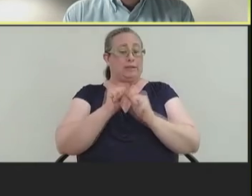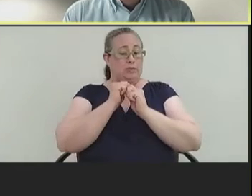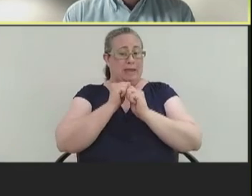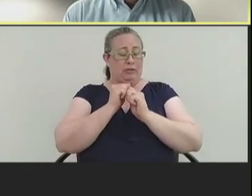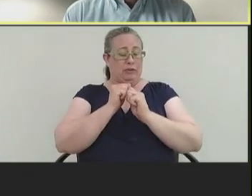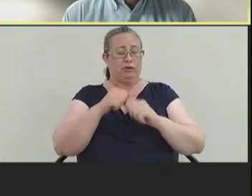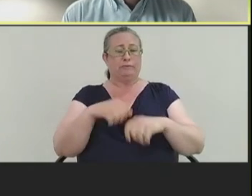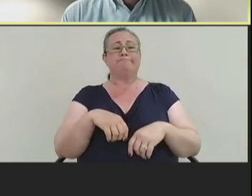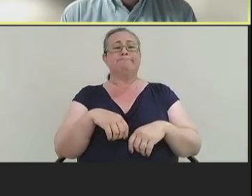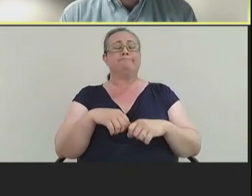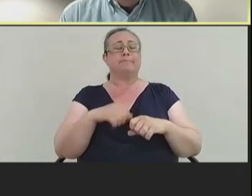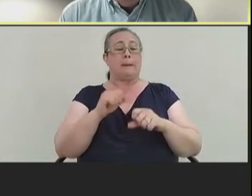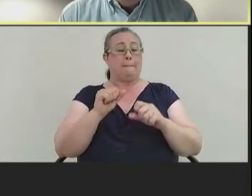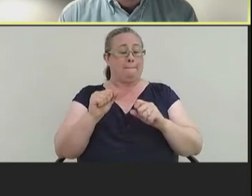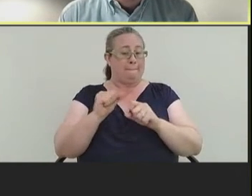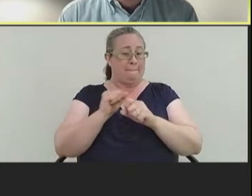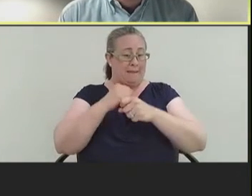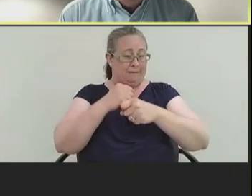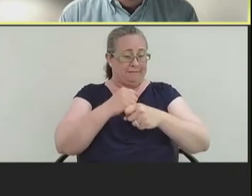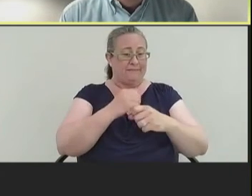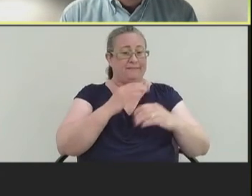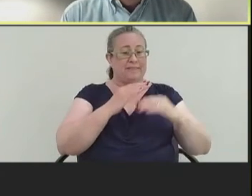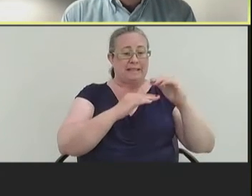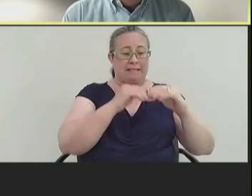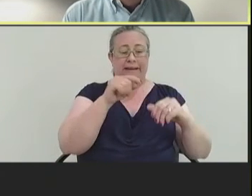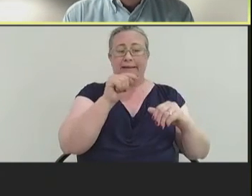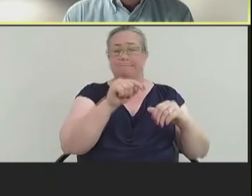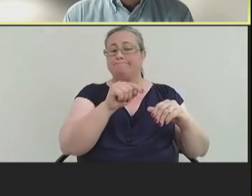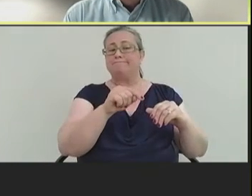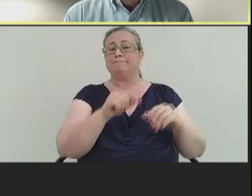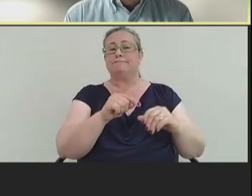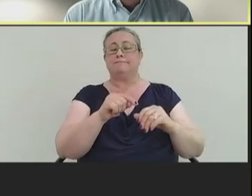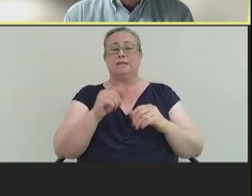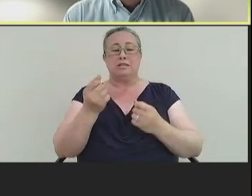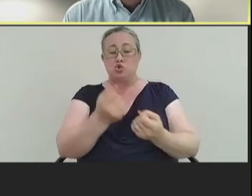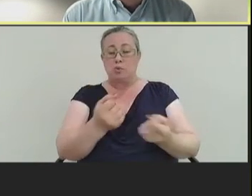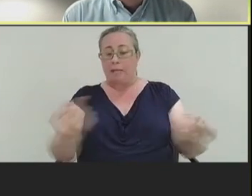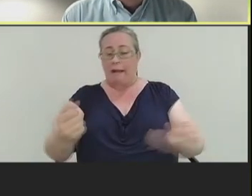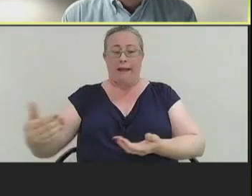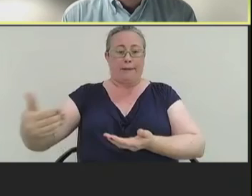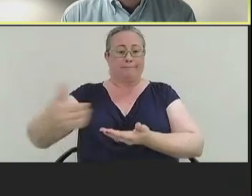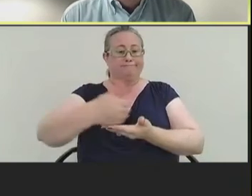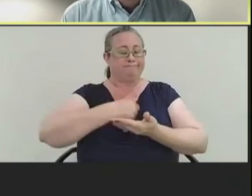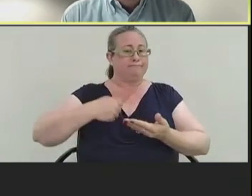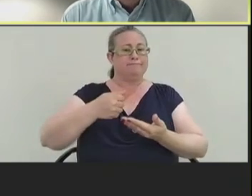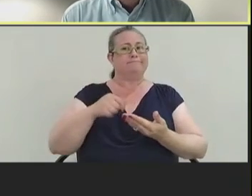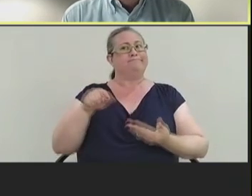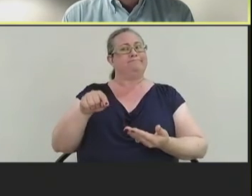manufacturing facilities and supply procurement, all of these have ensured that we have capacity